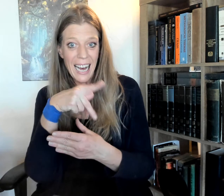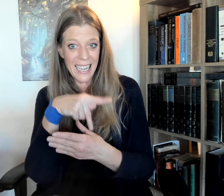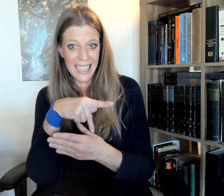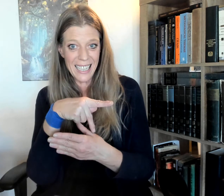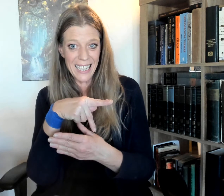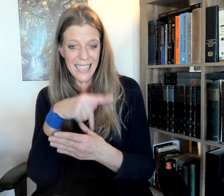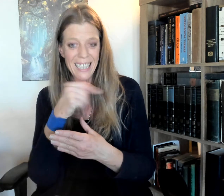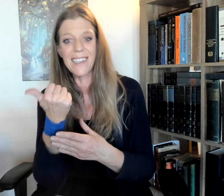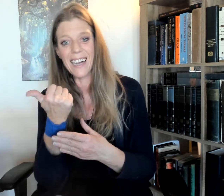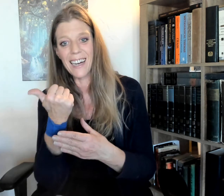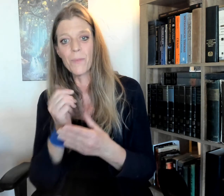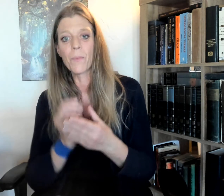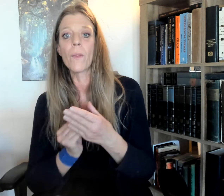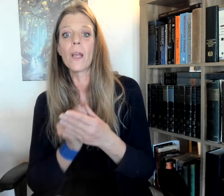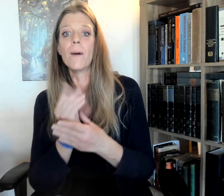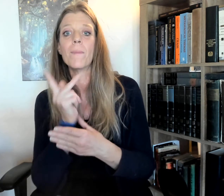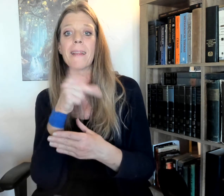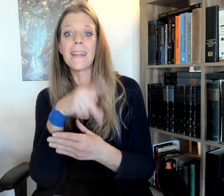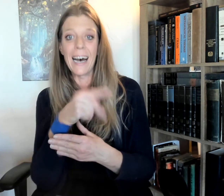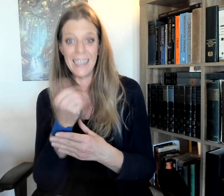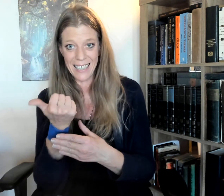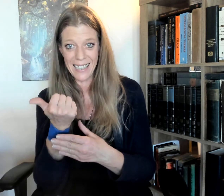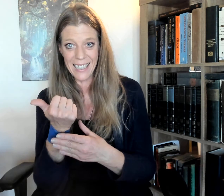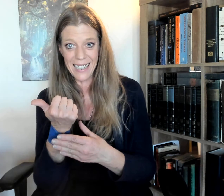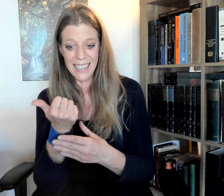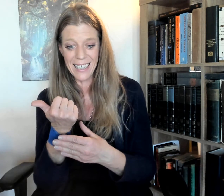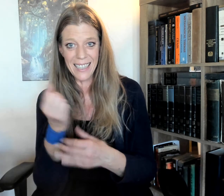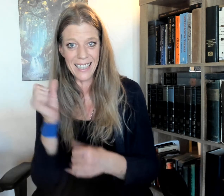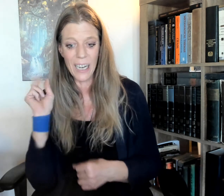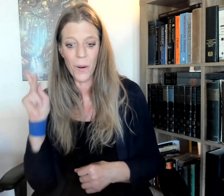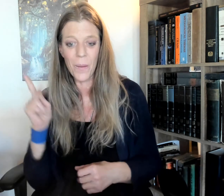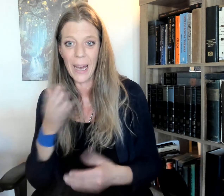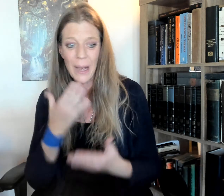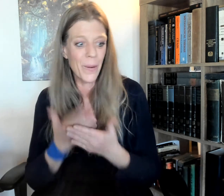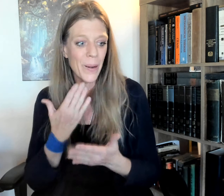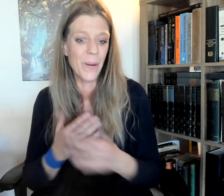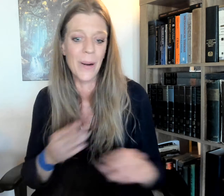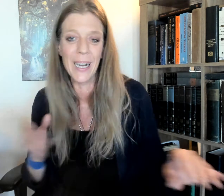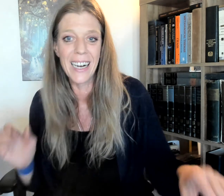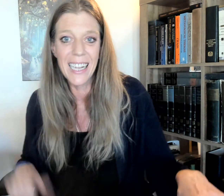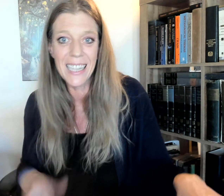PLANTS. Okay, good, good.